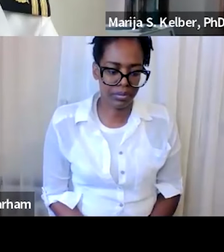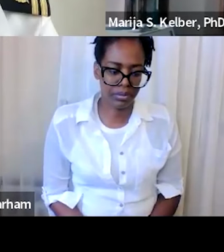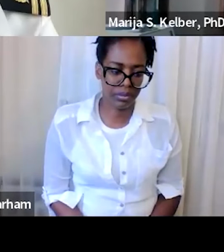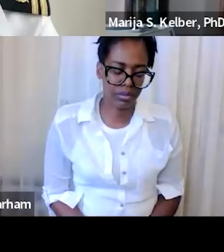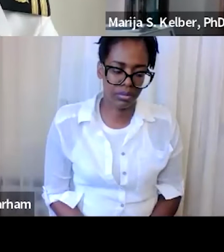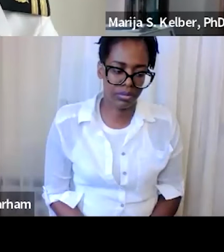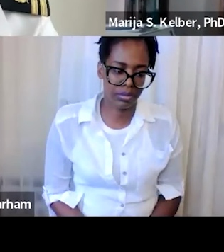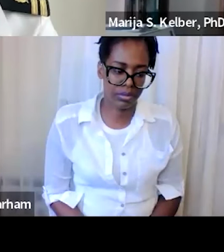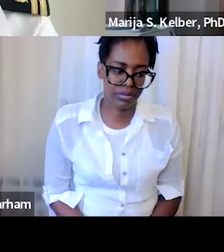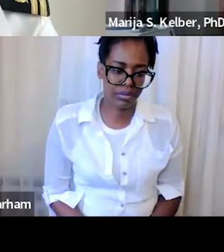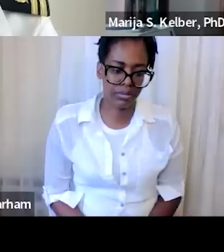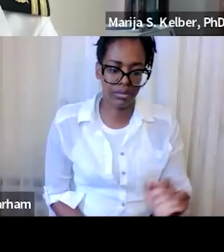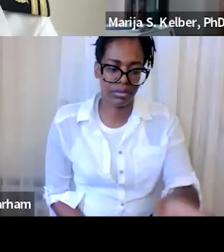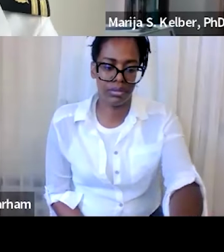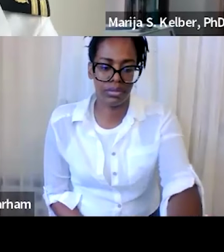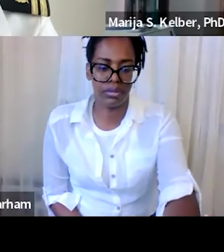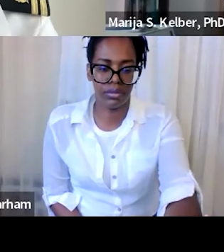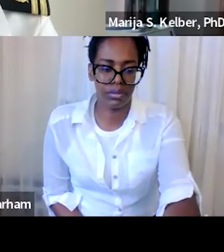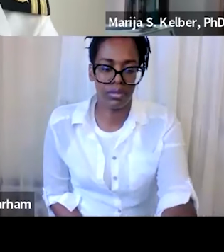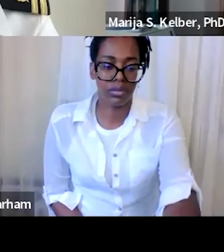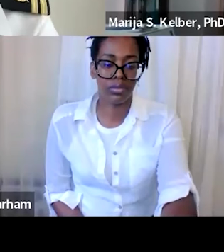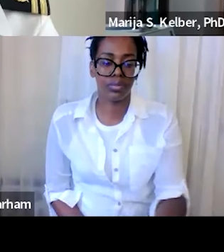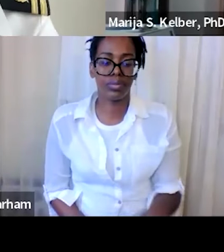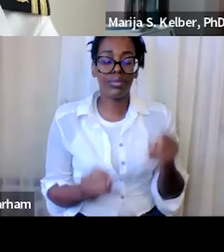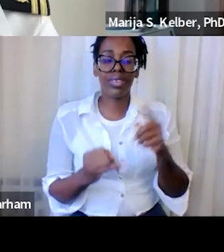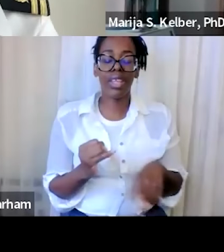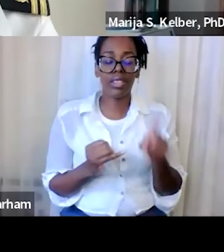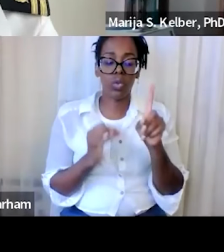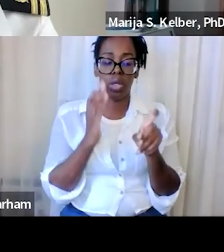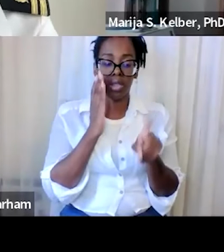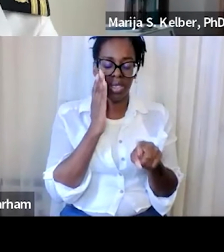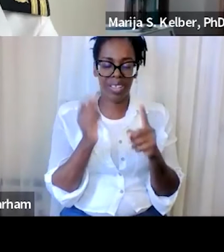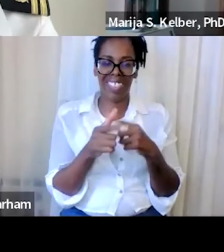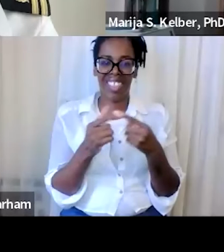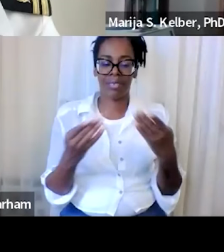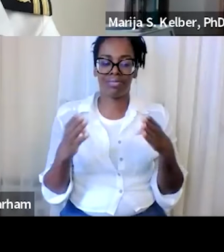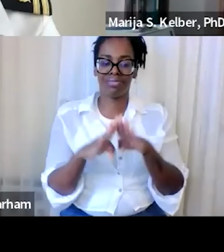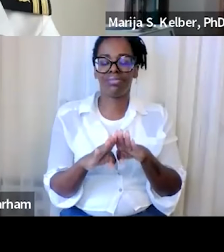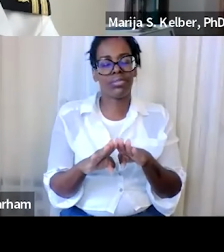Okay, I'm gonna take one more question and then we'll close out. Unfortunately, we won't be able to get through